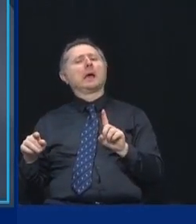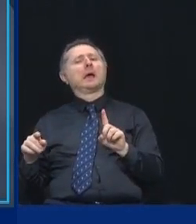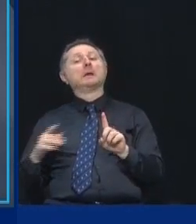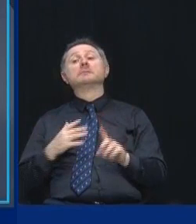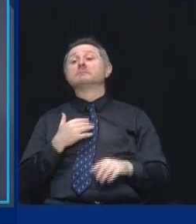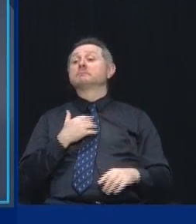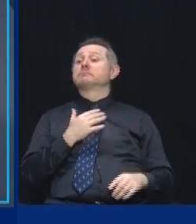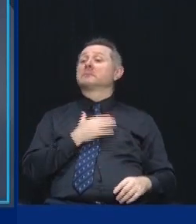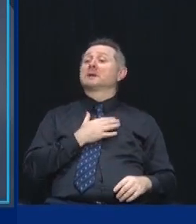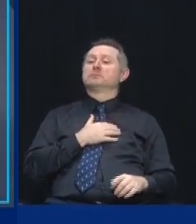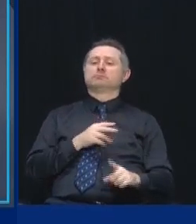OF REOPENING.